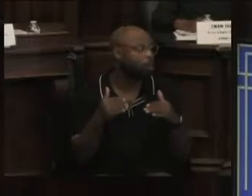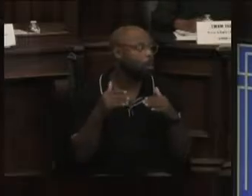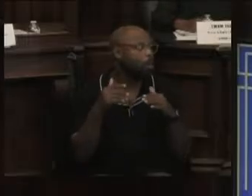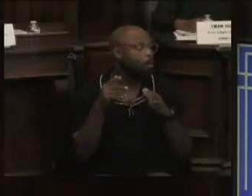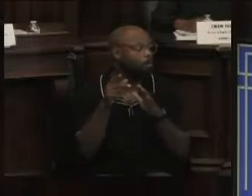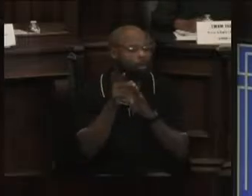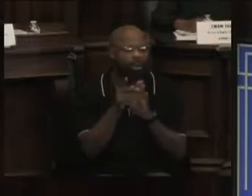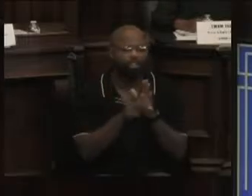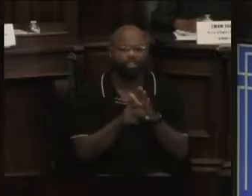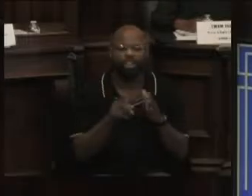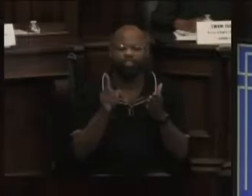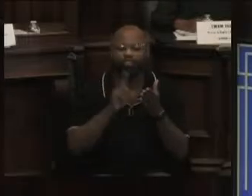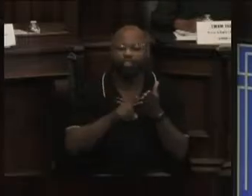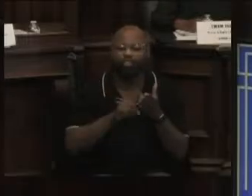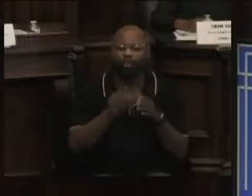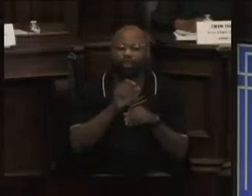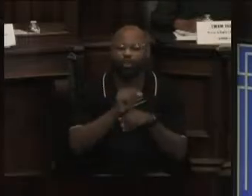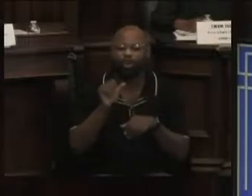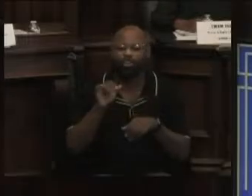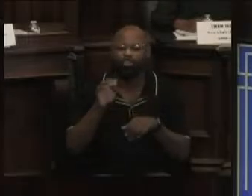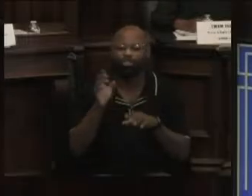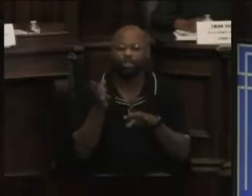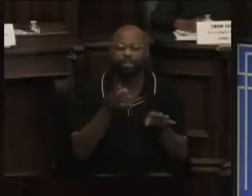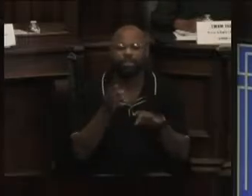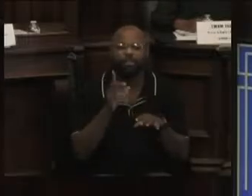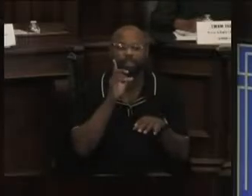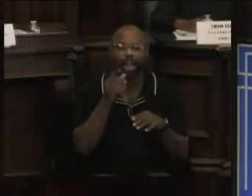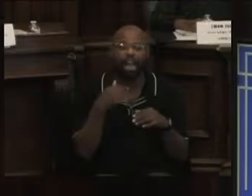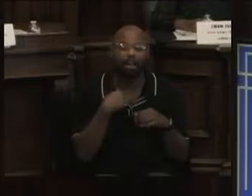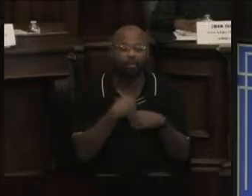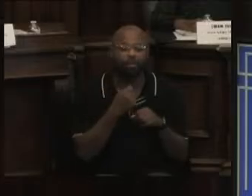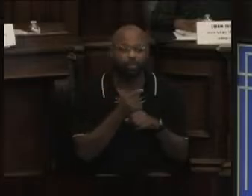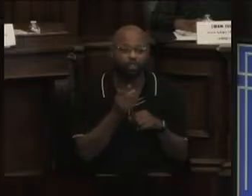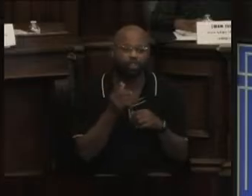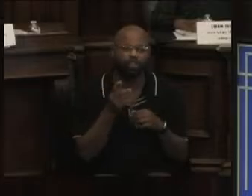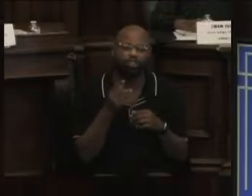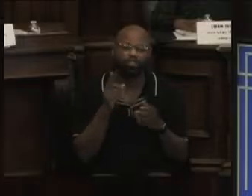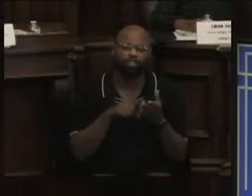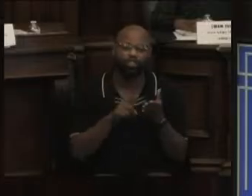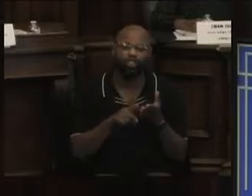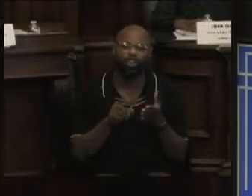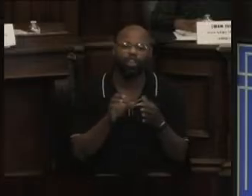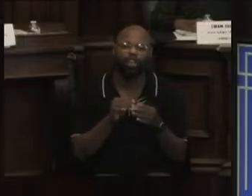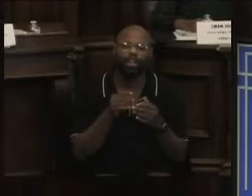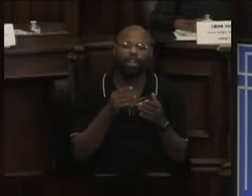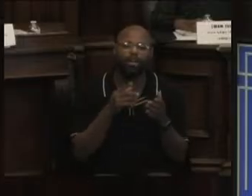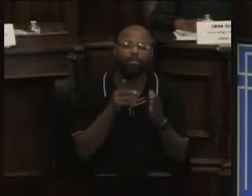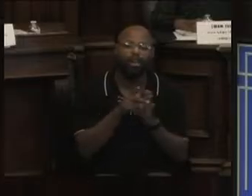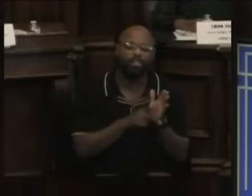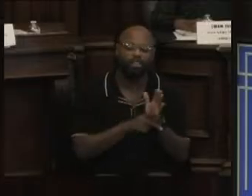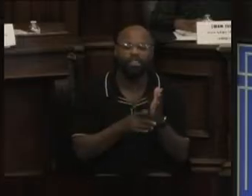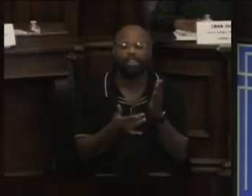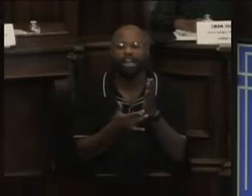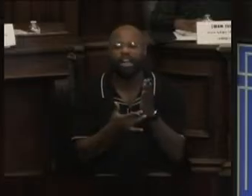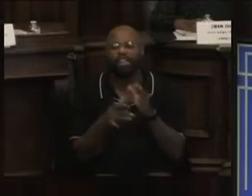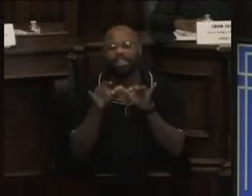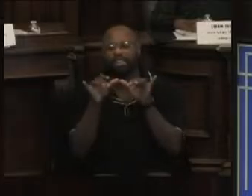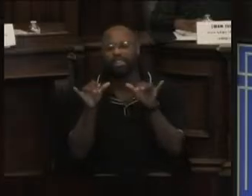reports, policy and research, work stream producing analysis